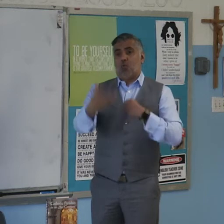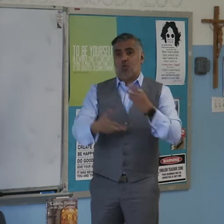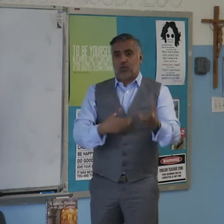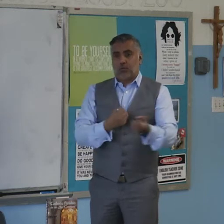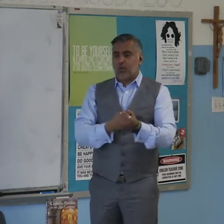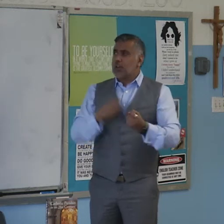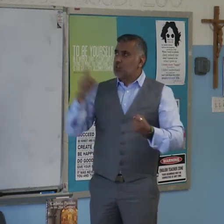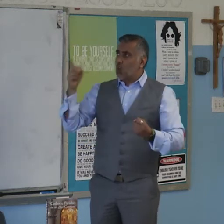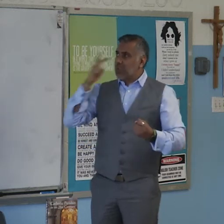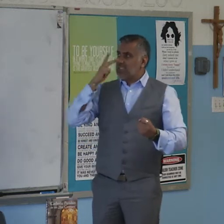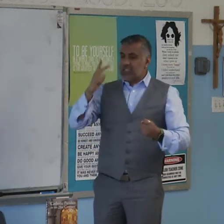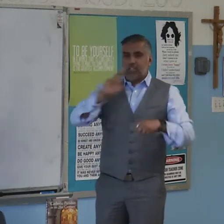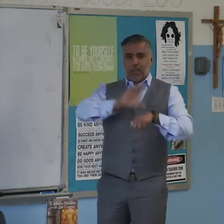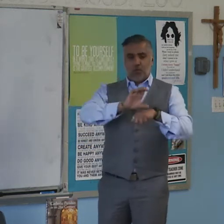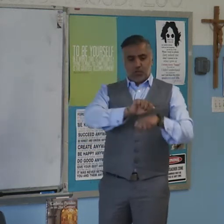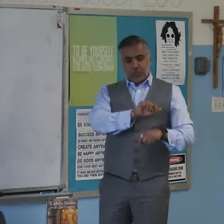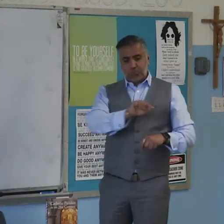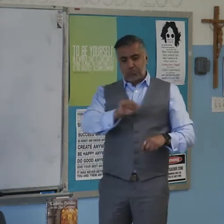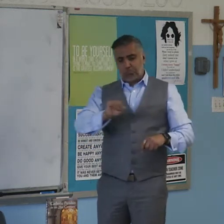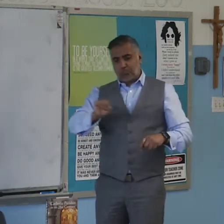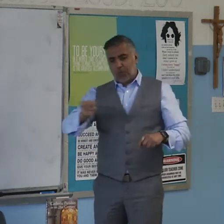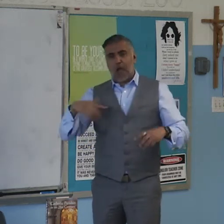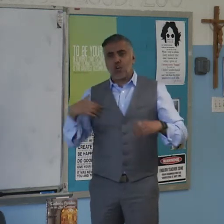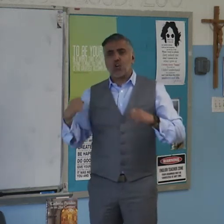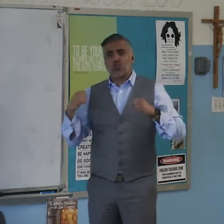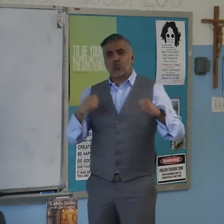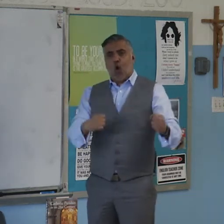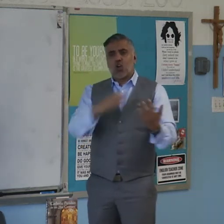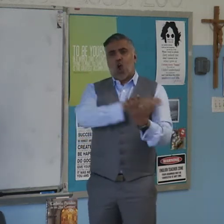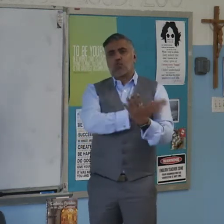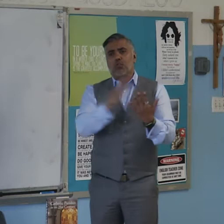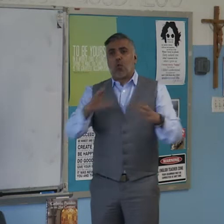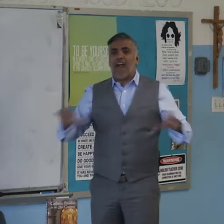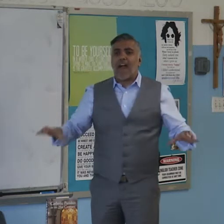that the parishes, there is a strong, a kind of, across-the-board effort in that